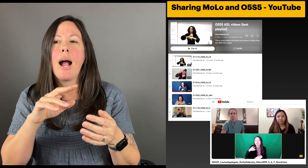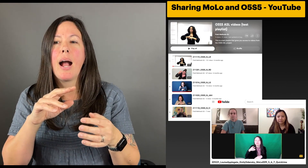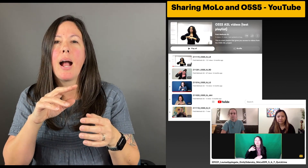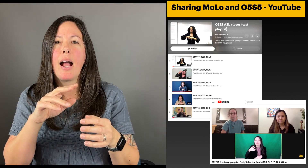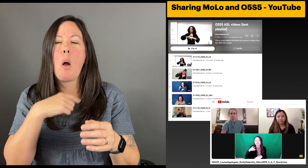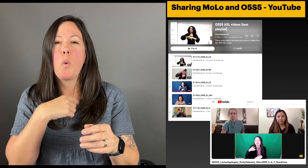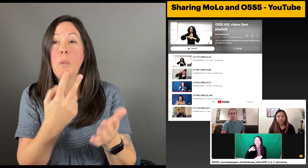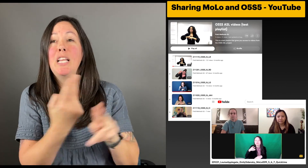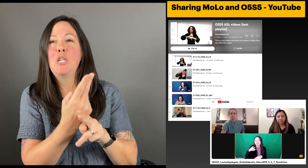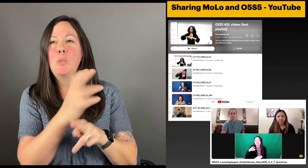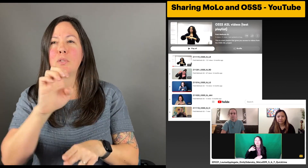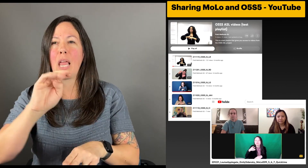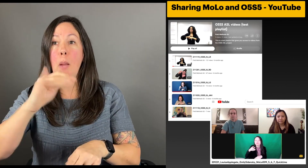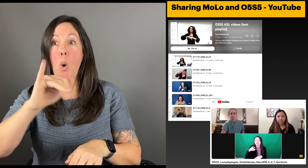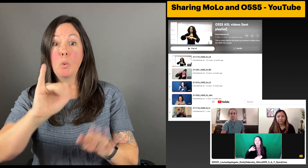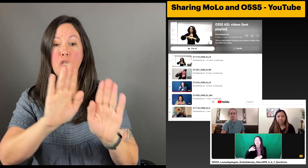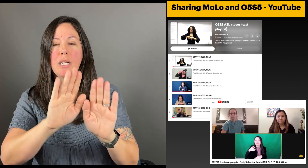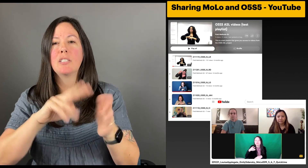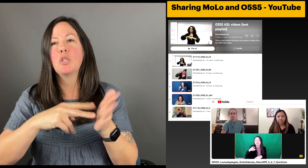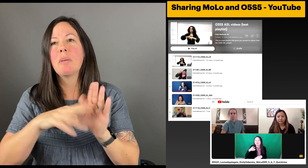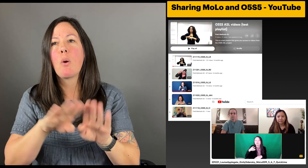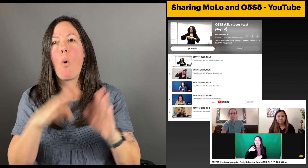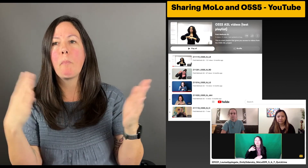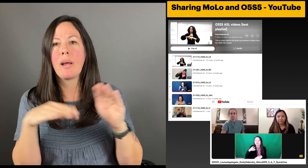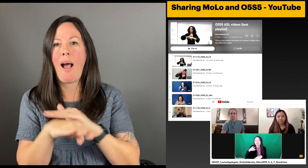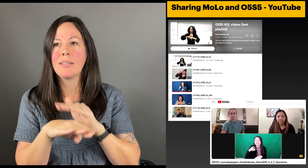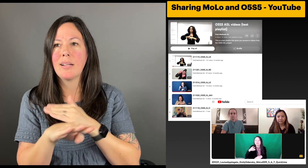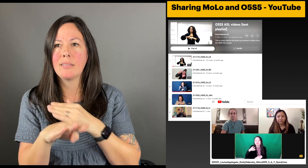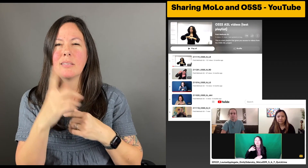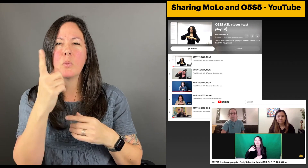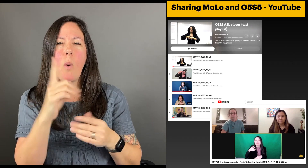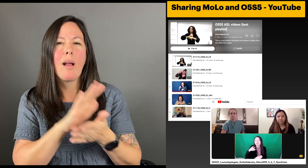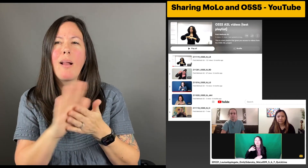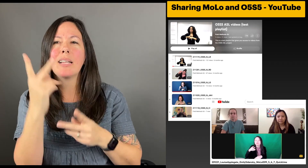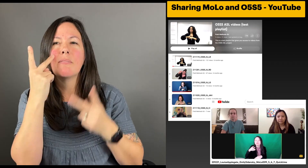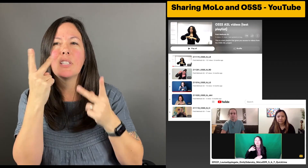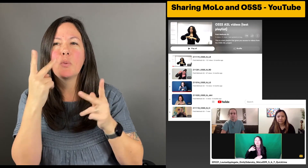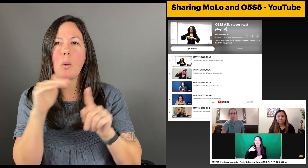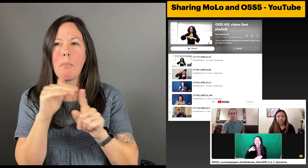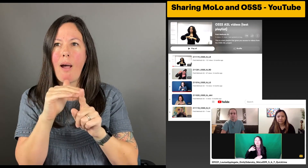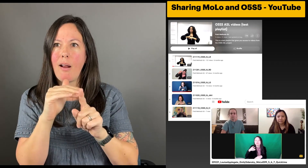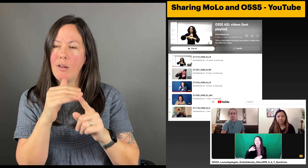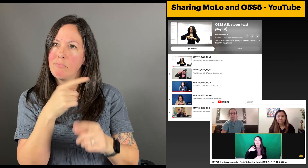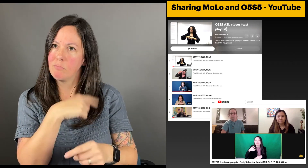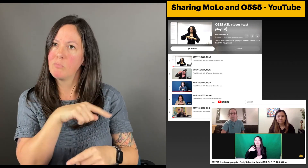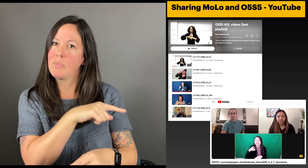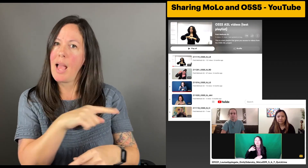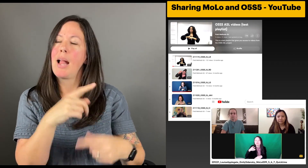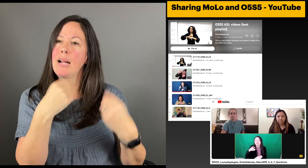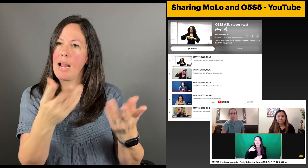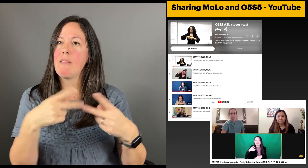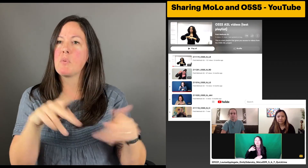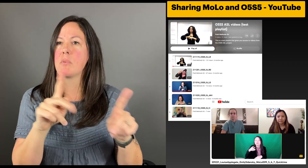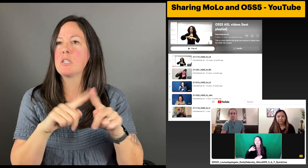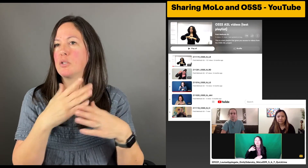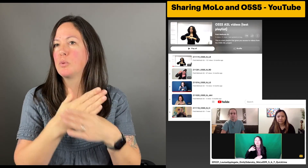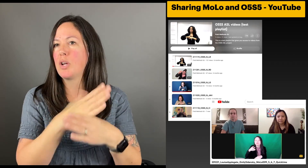it's actually two little hands with their thumbs together that's an emoji that we use which is our symbol for Open